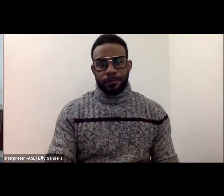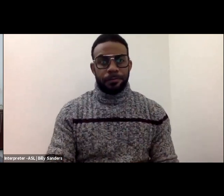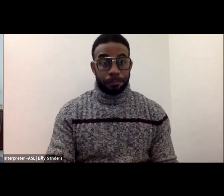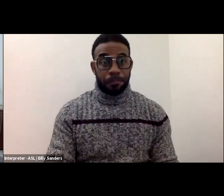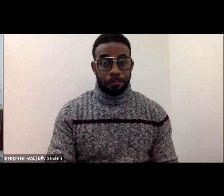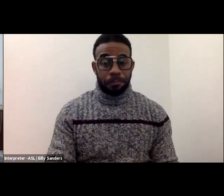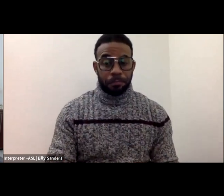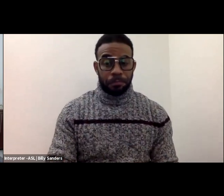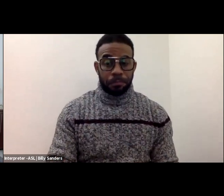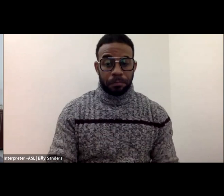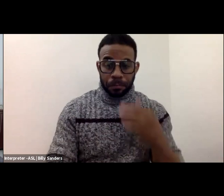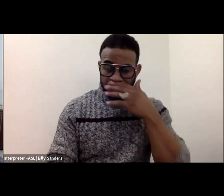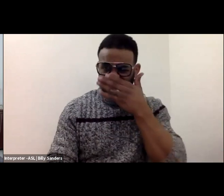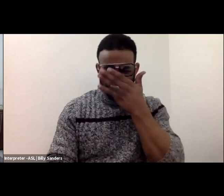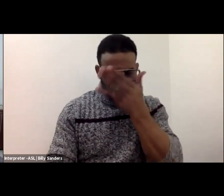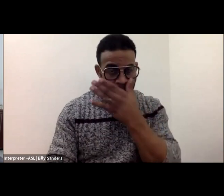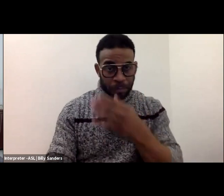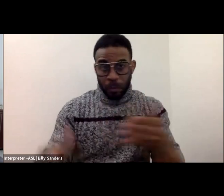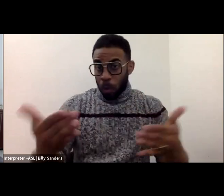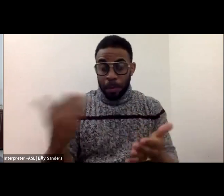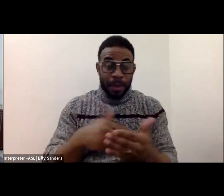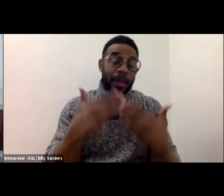the portion of Q&A. So welcome, again and thank you so much for